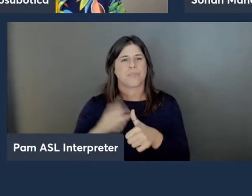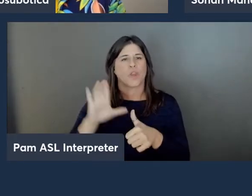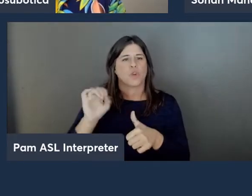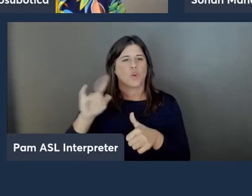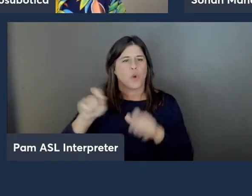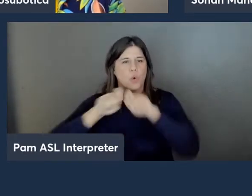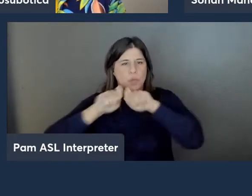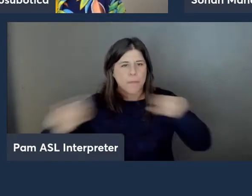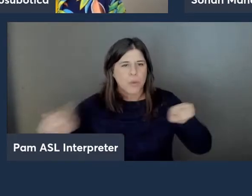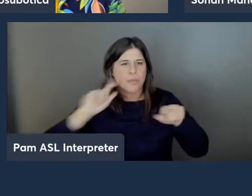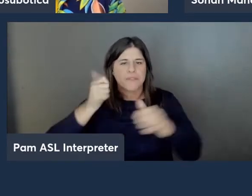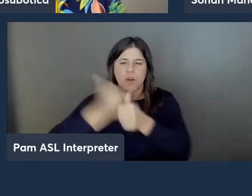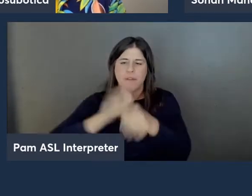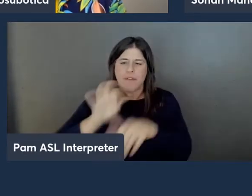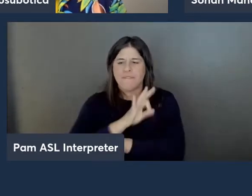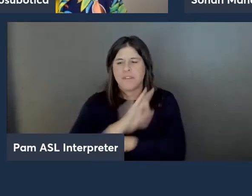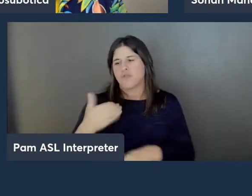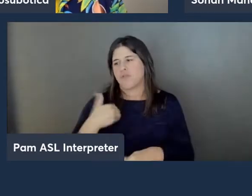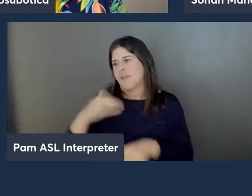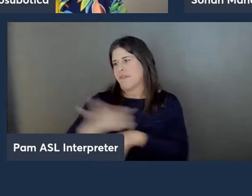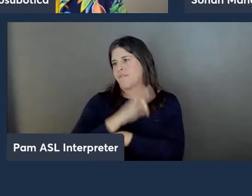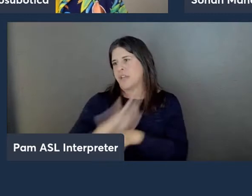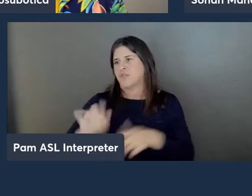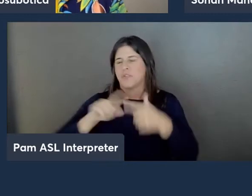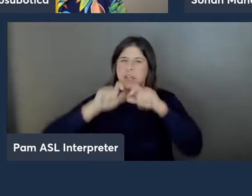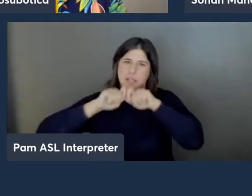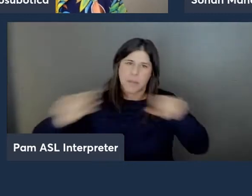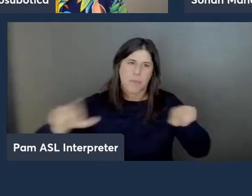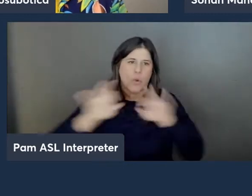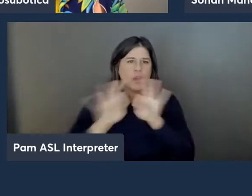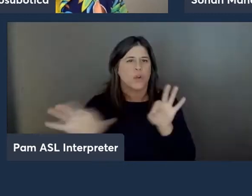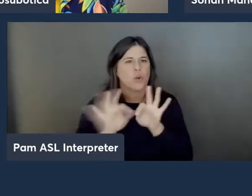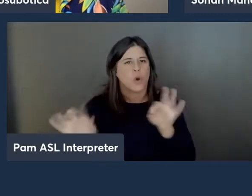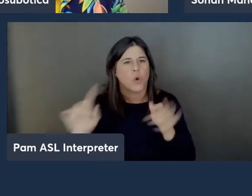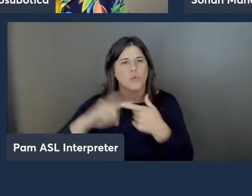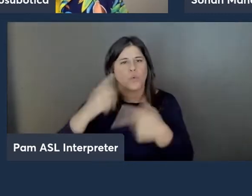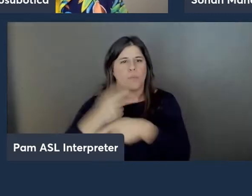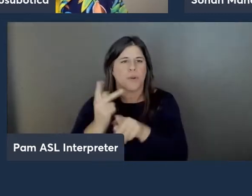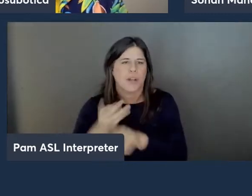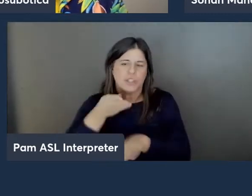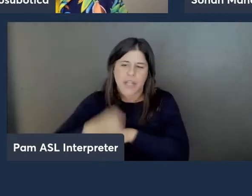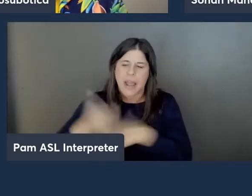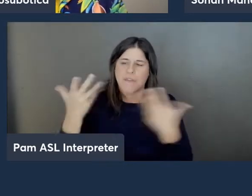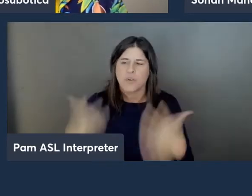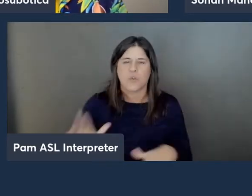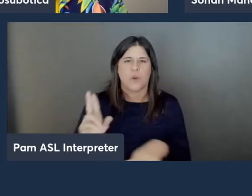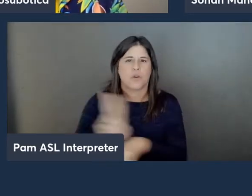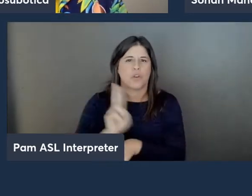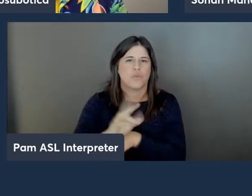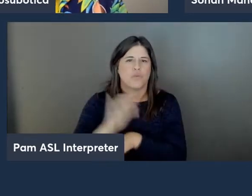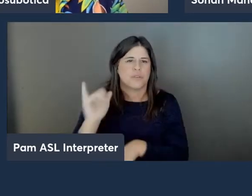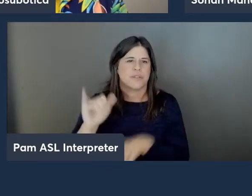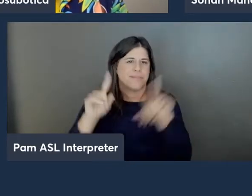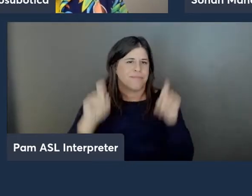So every time you have a new feature, you deploy your code to production after your usual kind of dev tests cycle.